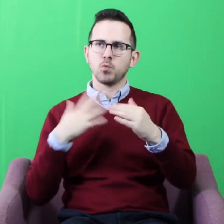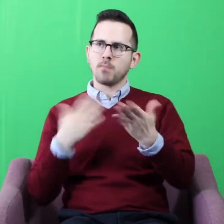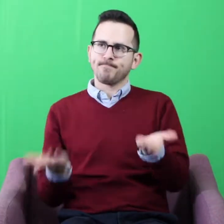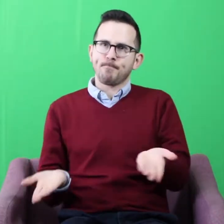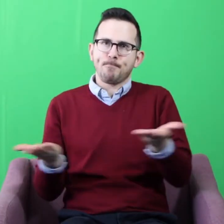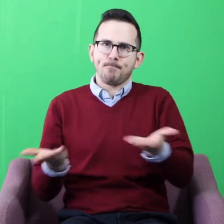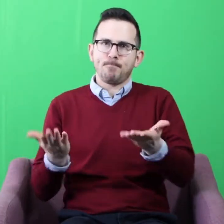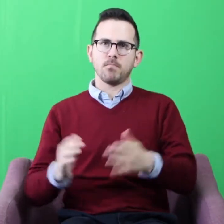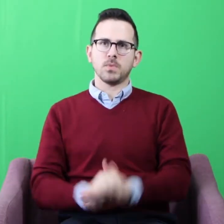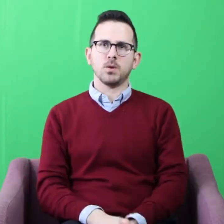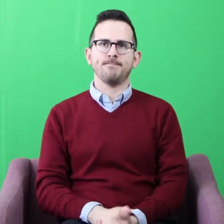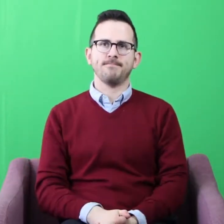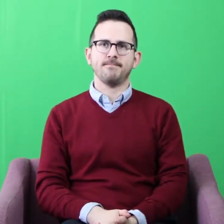so I’m able to encourage them to do it.